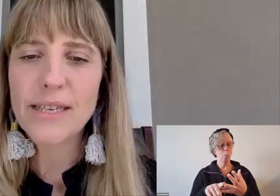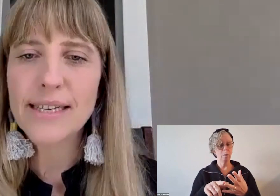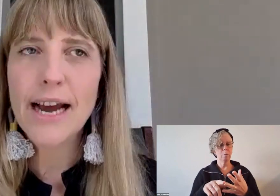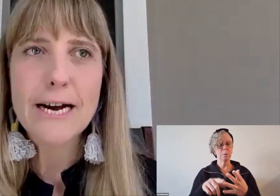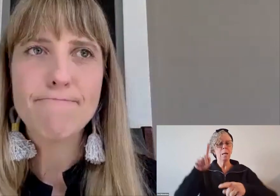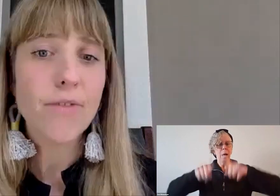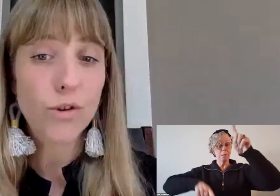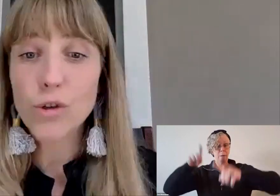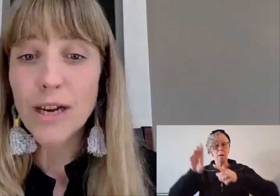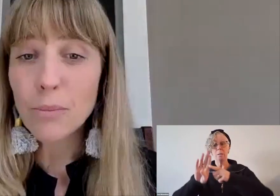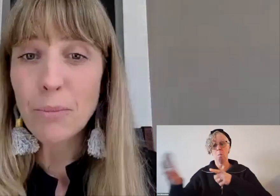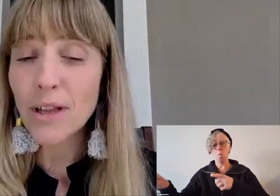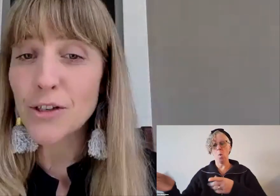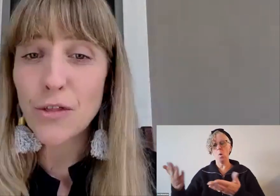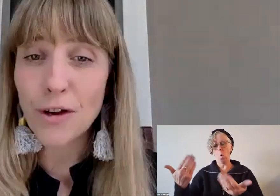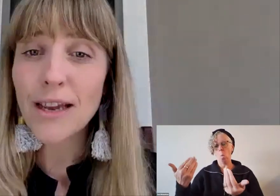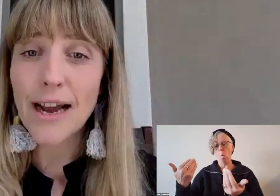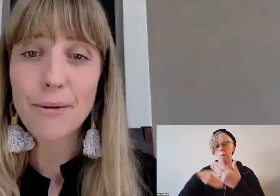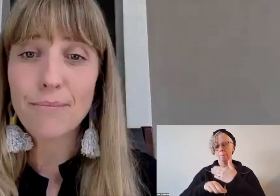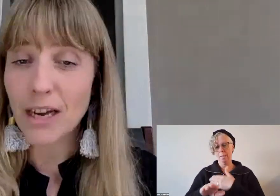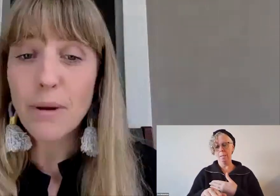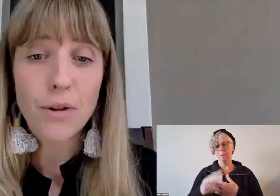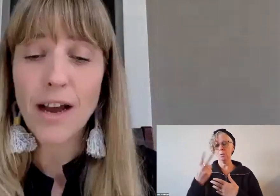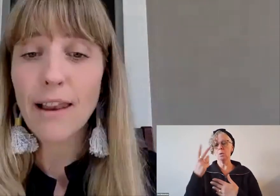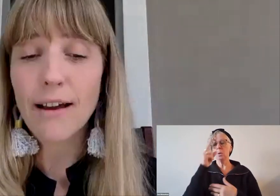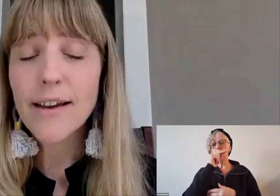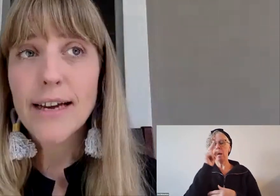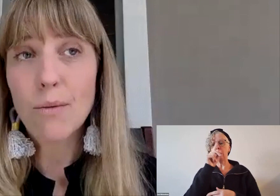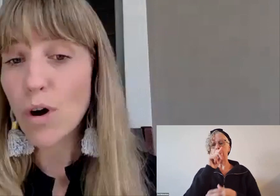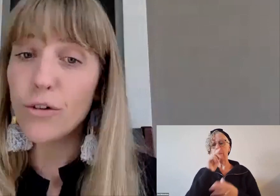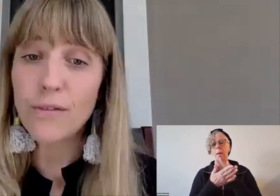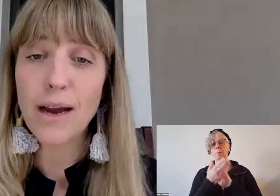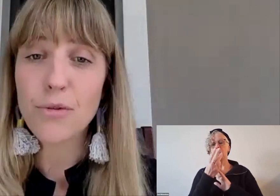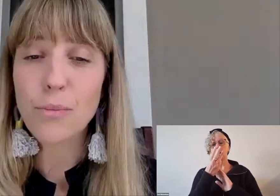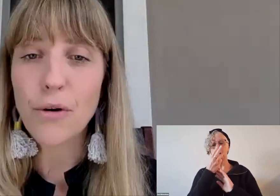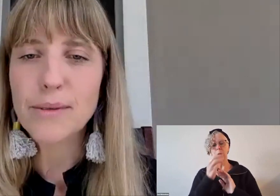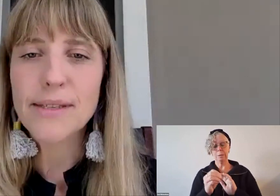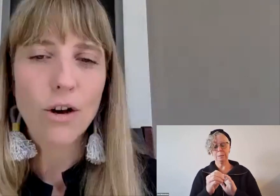There were two young people under 30, young people of colour, one who had even come through the programs